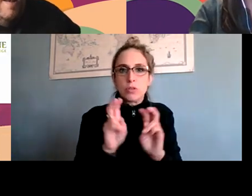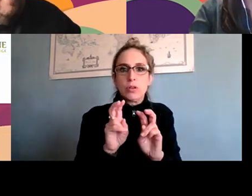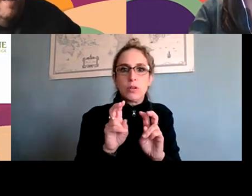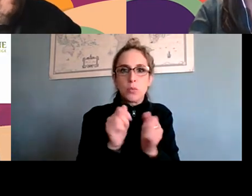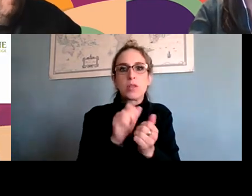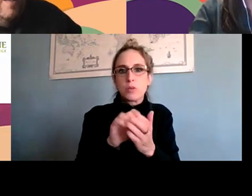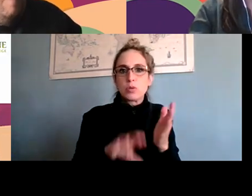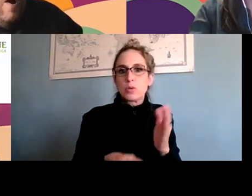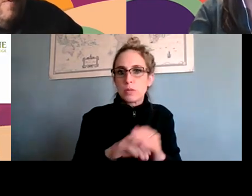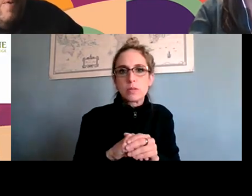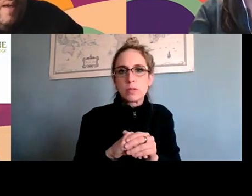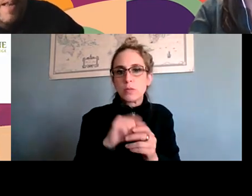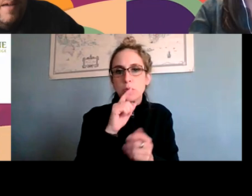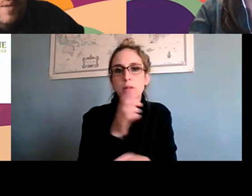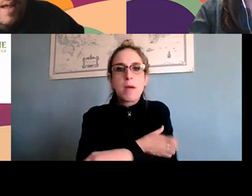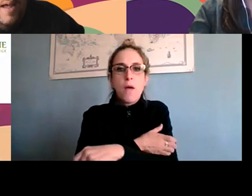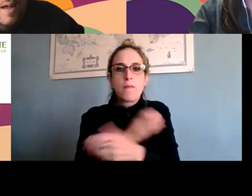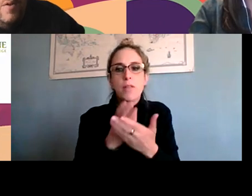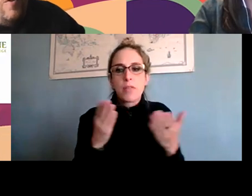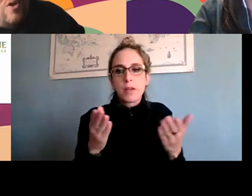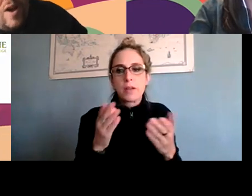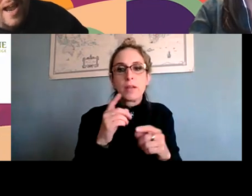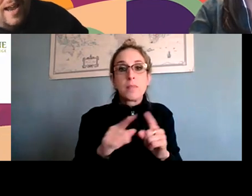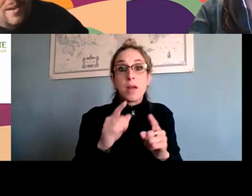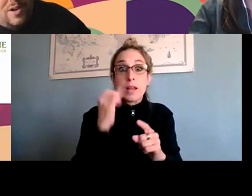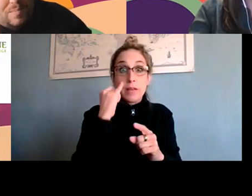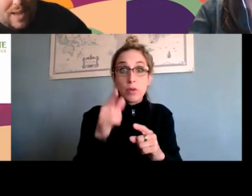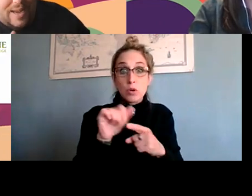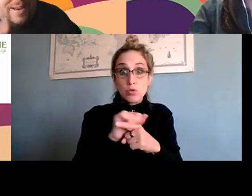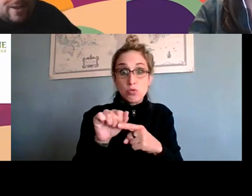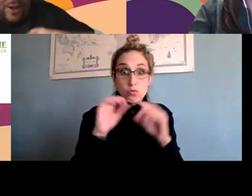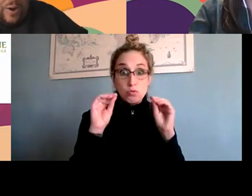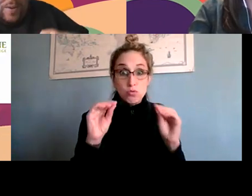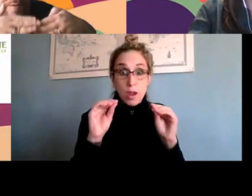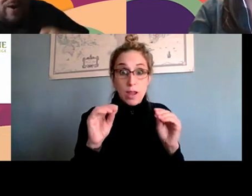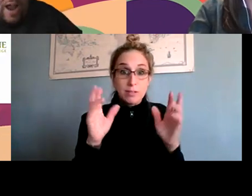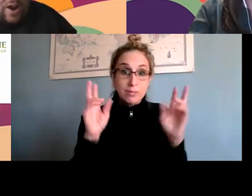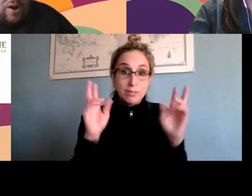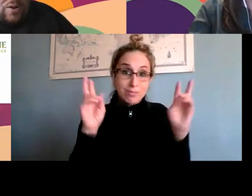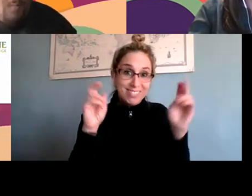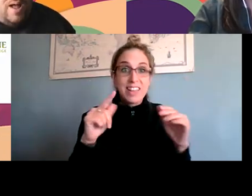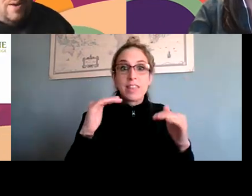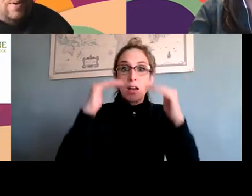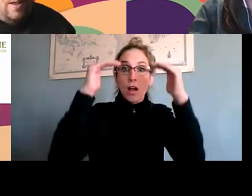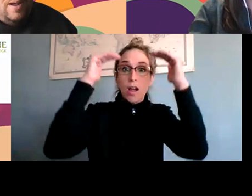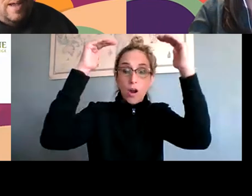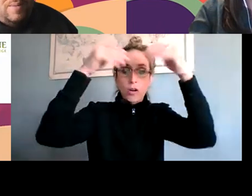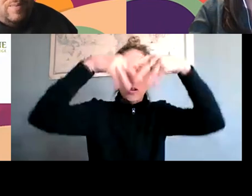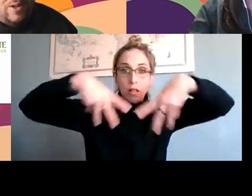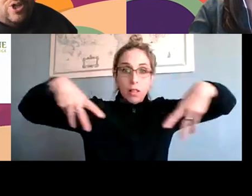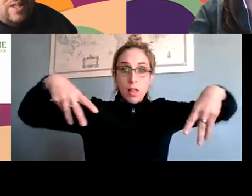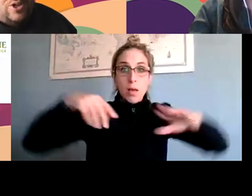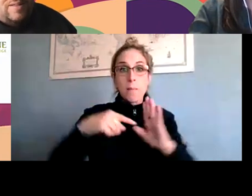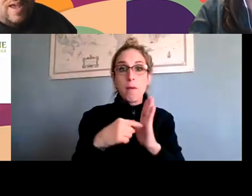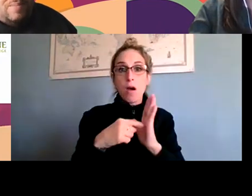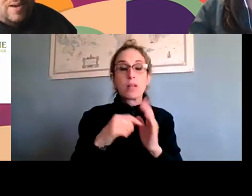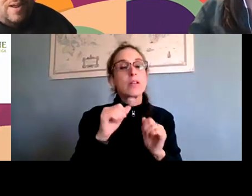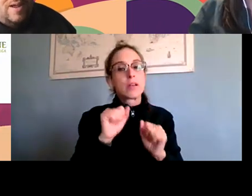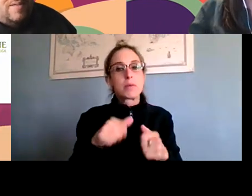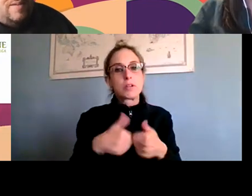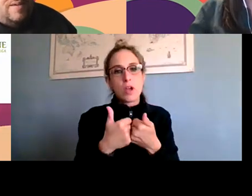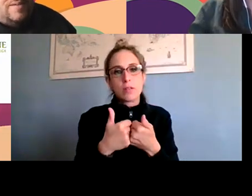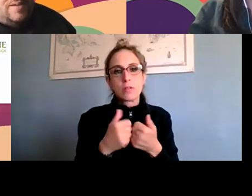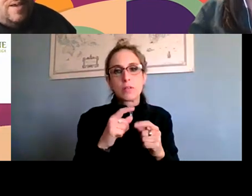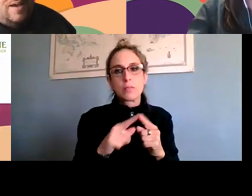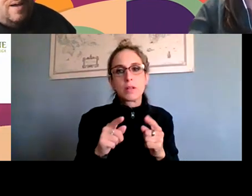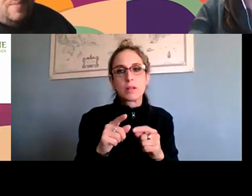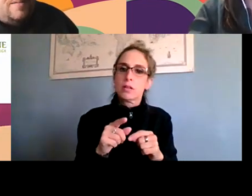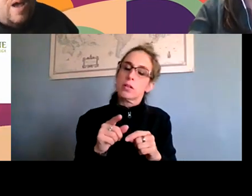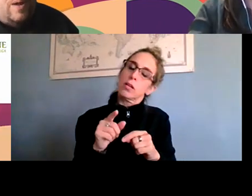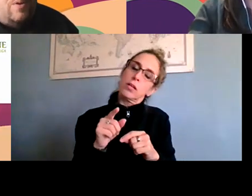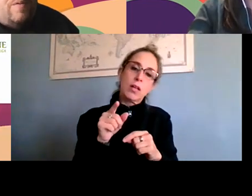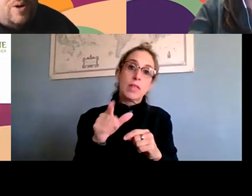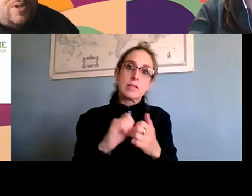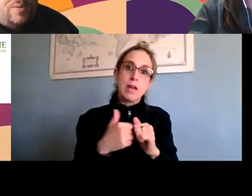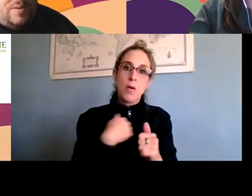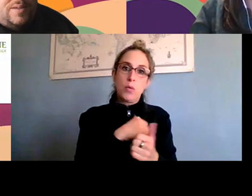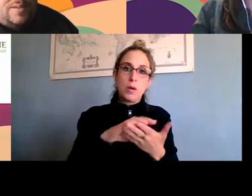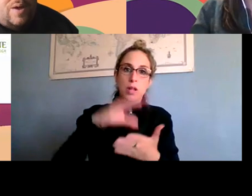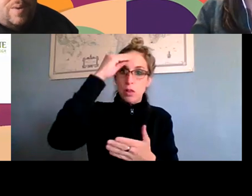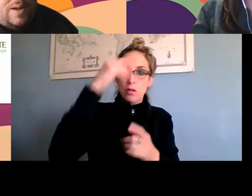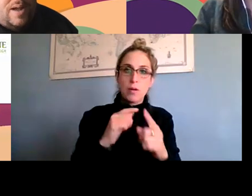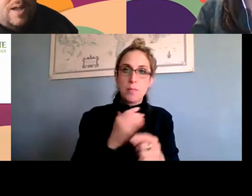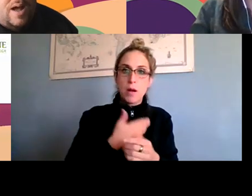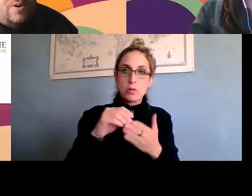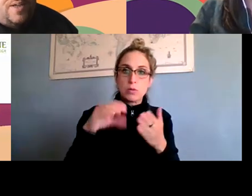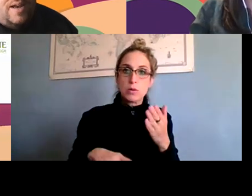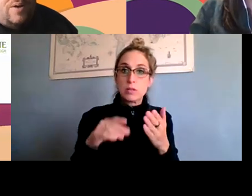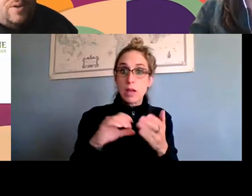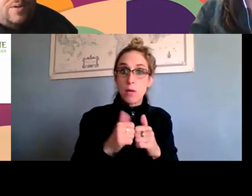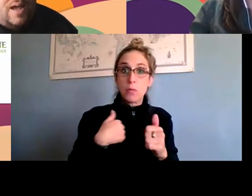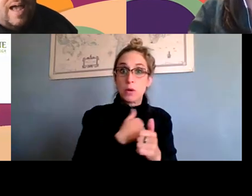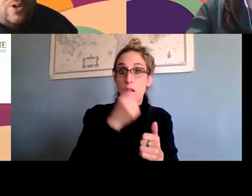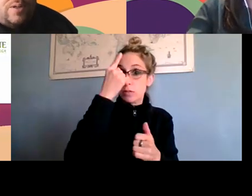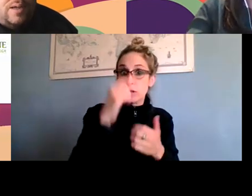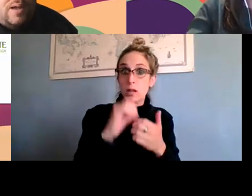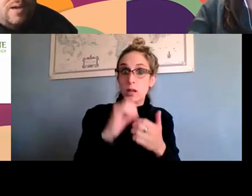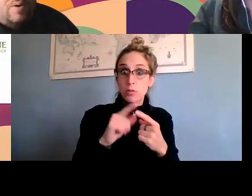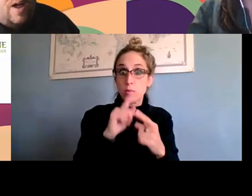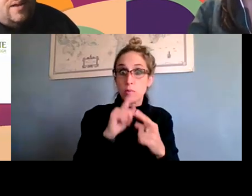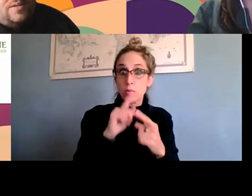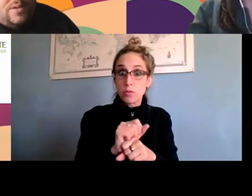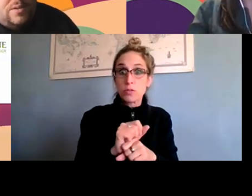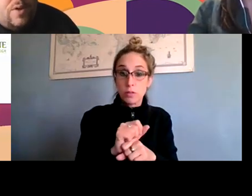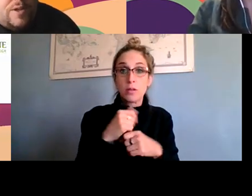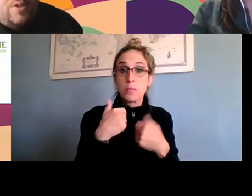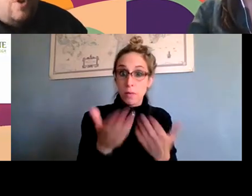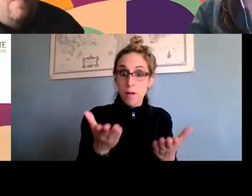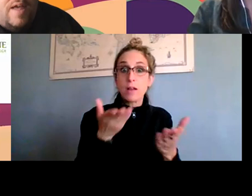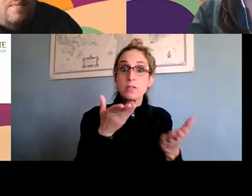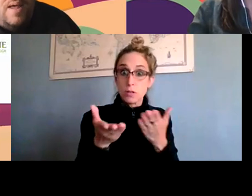Kyle Livie (he/him/his): And it's it's a really powerful thing but it's gonna be if you're trained to be to you know, in this very hierarchical model, it can be a really challenging thing, but this is this is how we learn from our students, this is how we understand how to actually provide service to serve them.